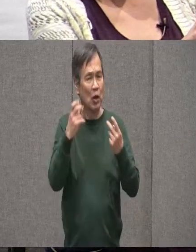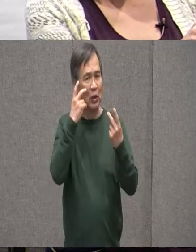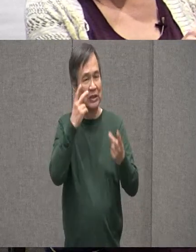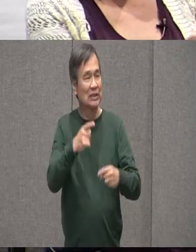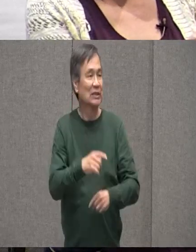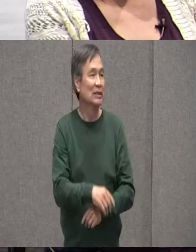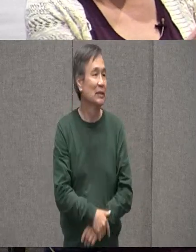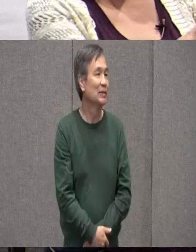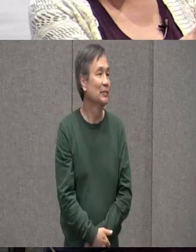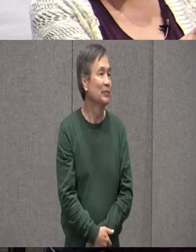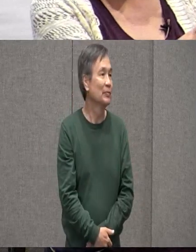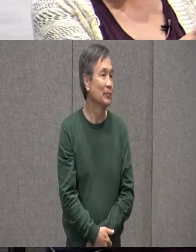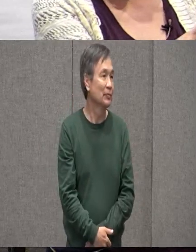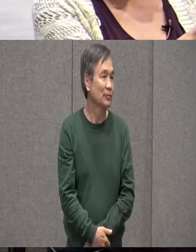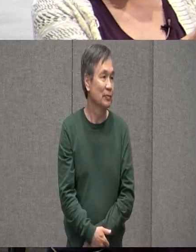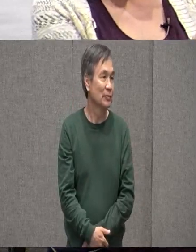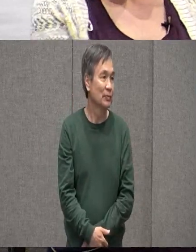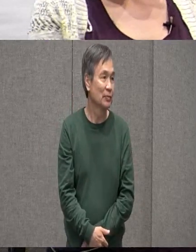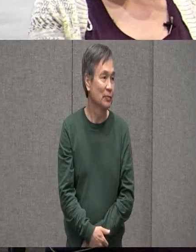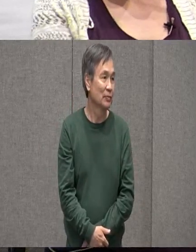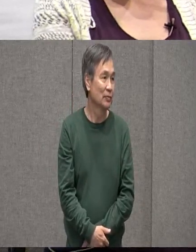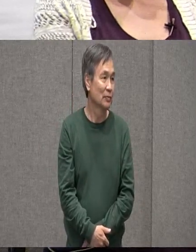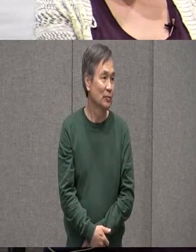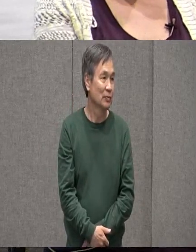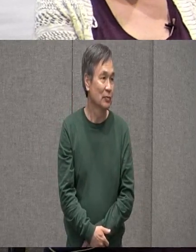what I'm doing, so when you do this, fold on the table.